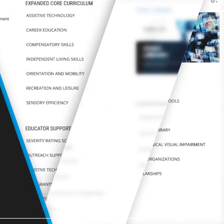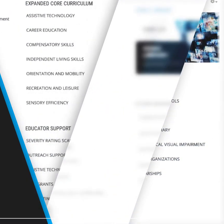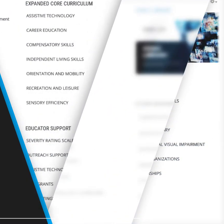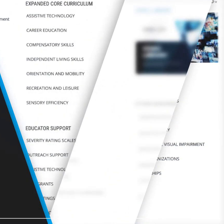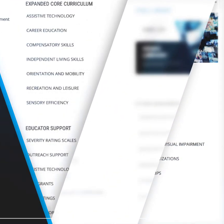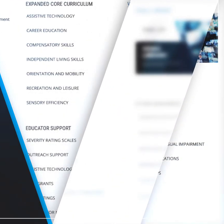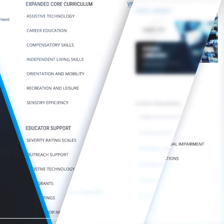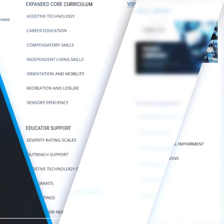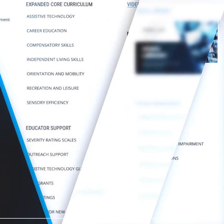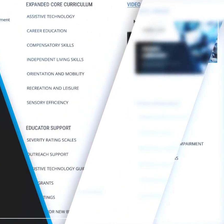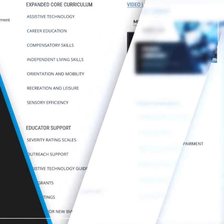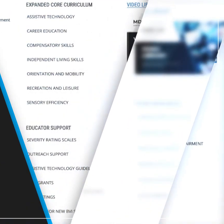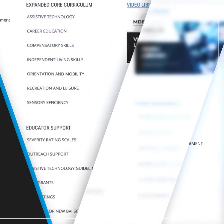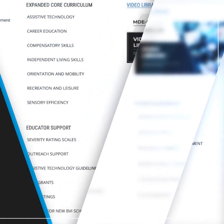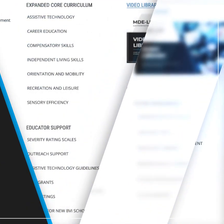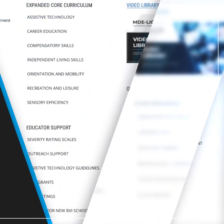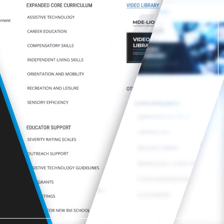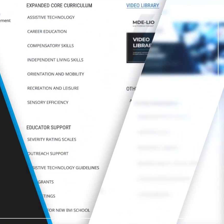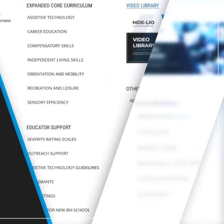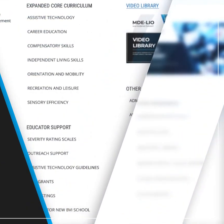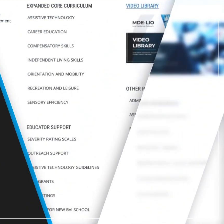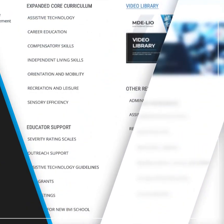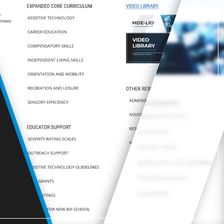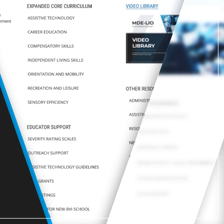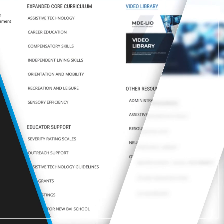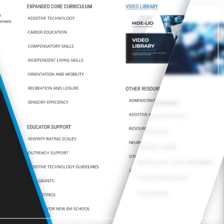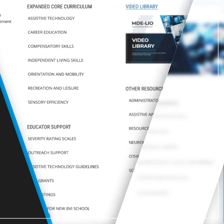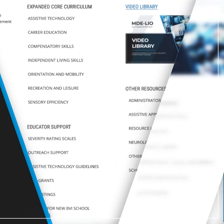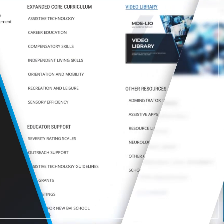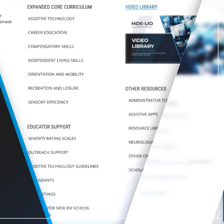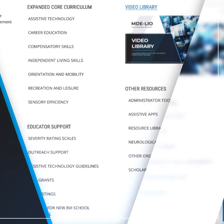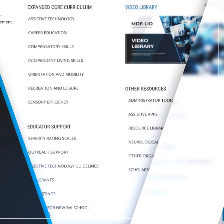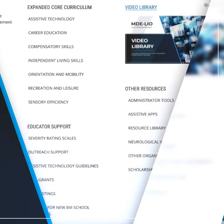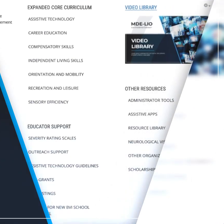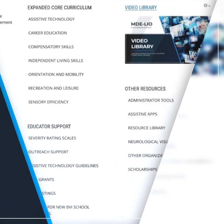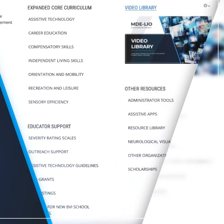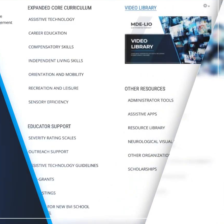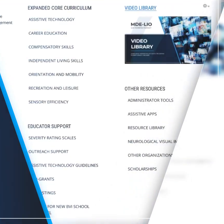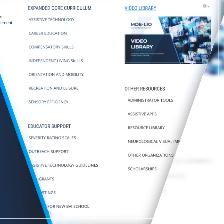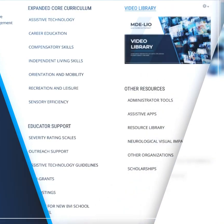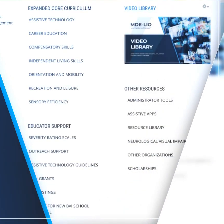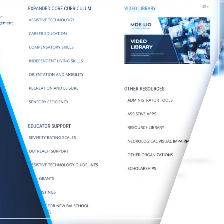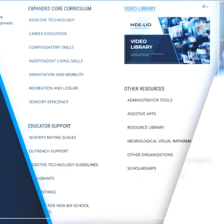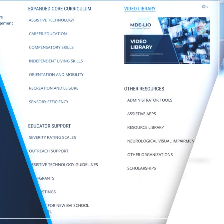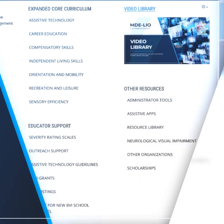Find more videos, get resources, and learn how MDE-LIO can support you.